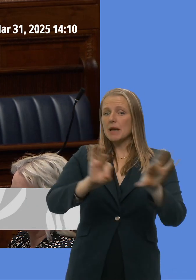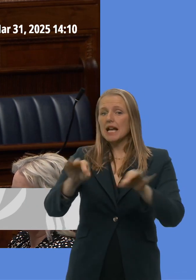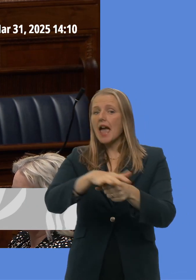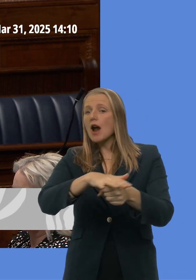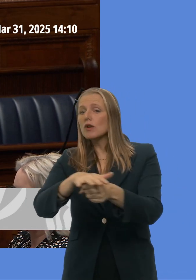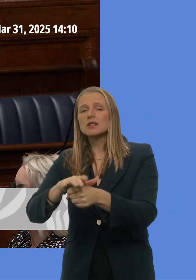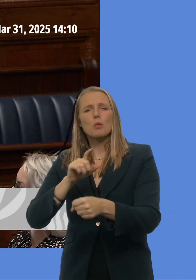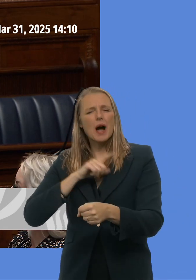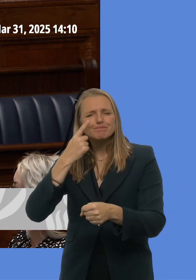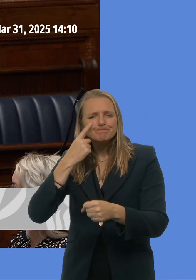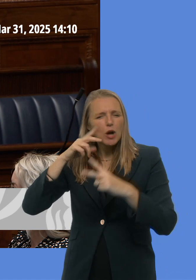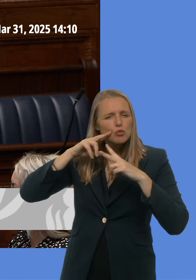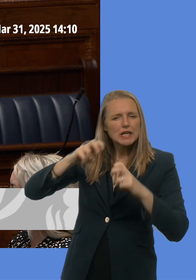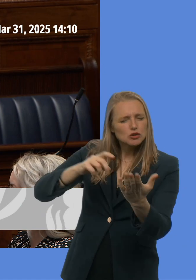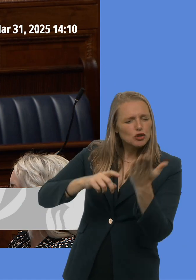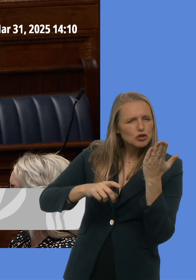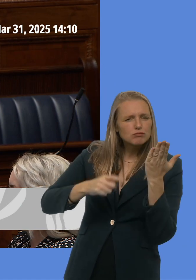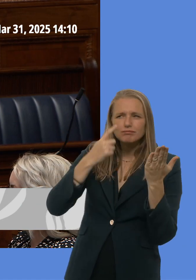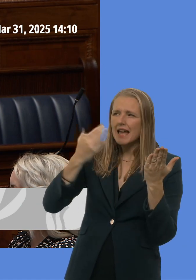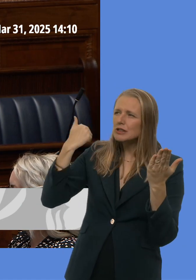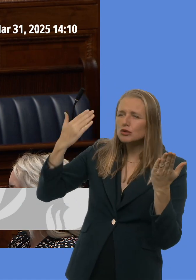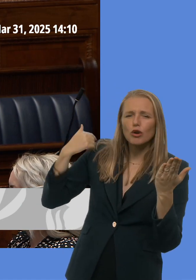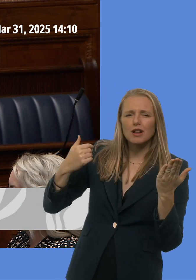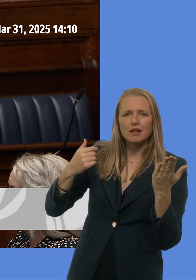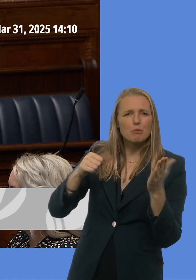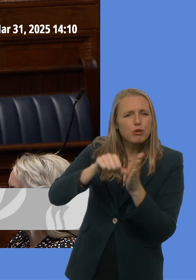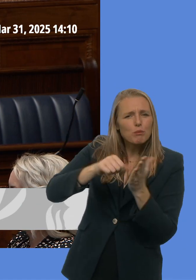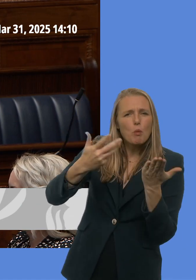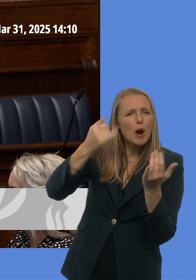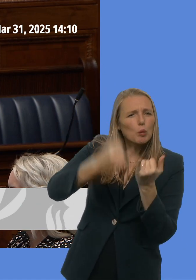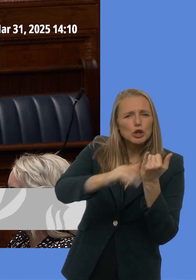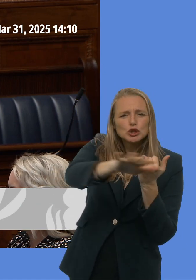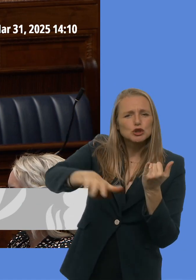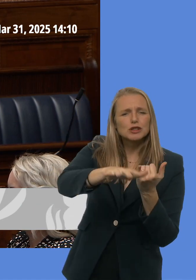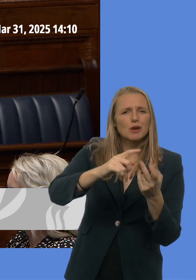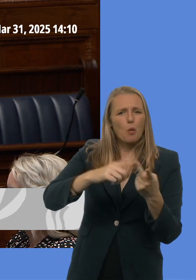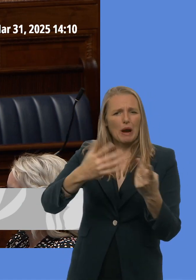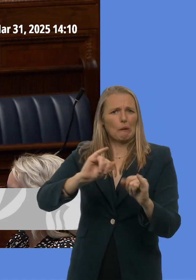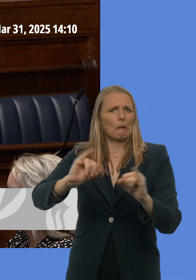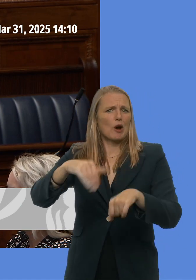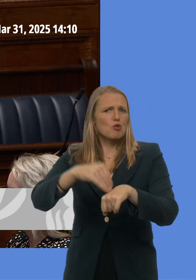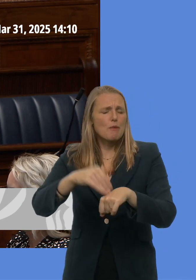at historic issues, community tensions and levels of criminality or particular behaviours.